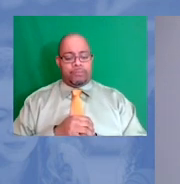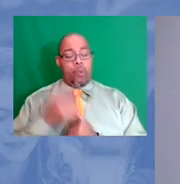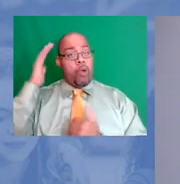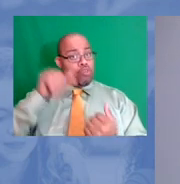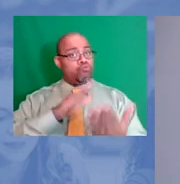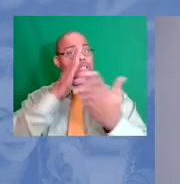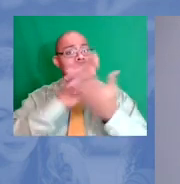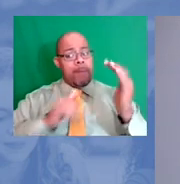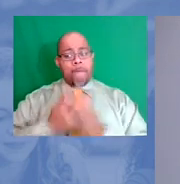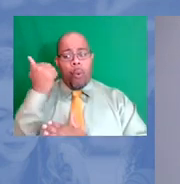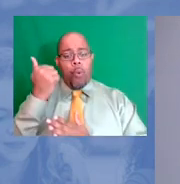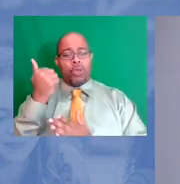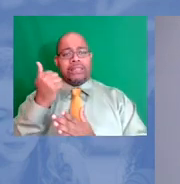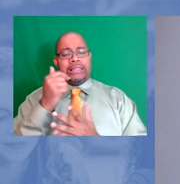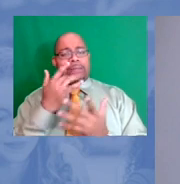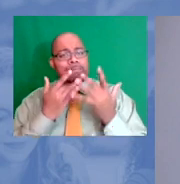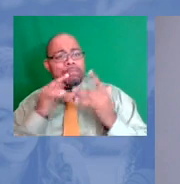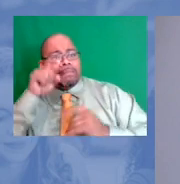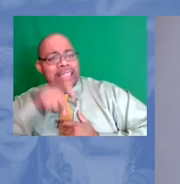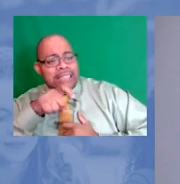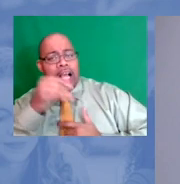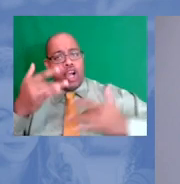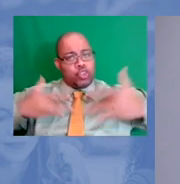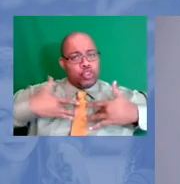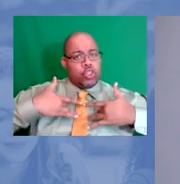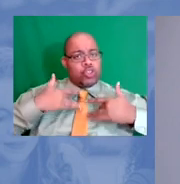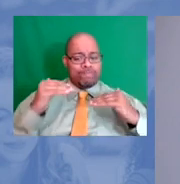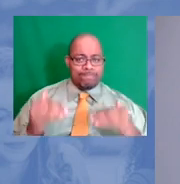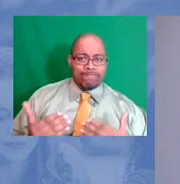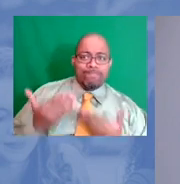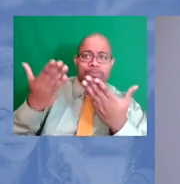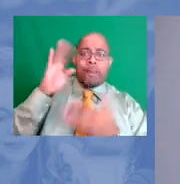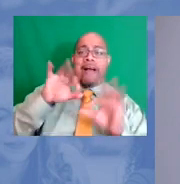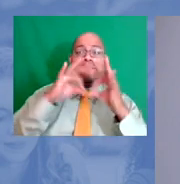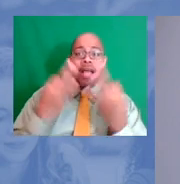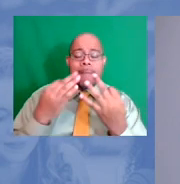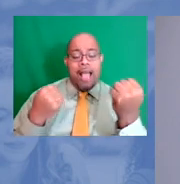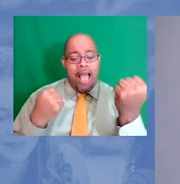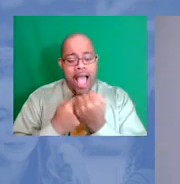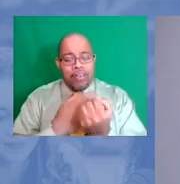NEEDS AND THE CONCERNS ELEVATED BY FAMILIES, ADVOCATES AND EDUCATORS TO PROVIDE CLARITY